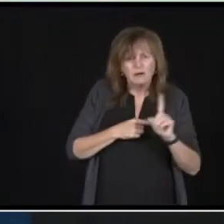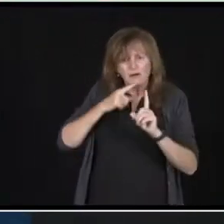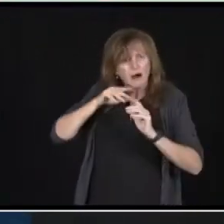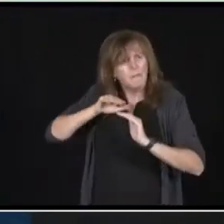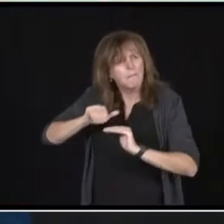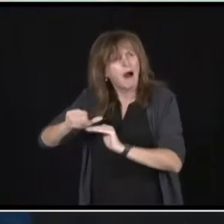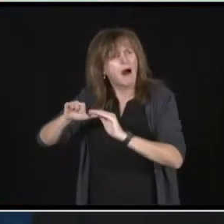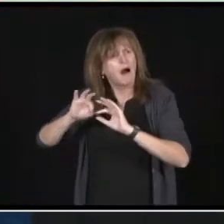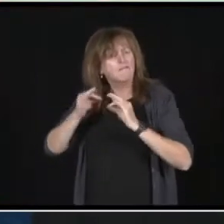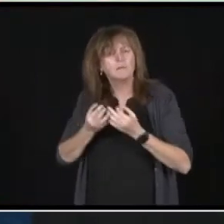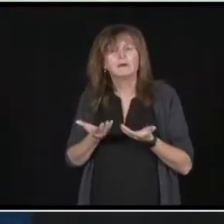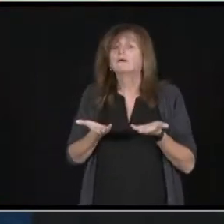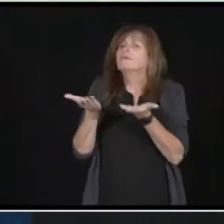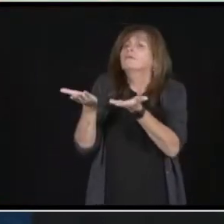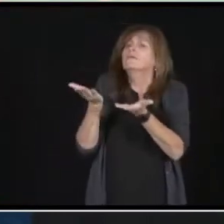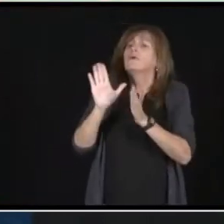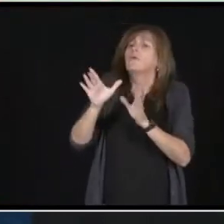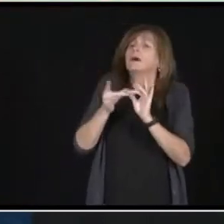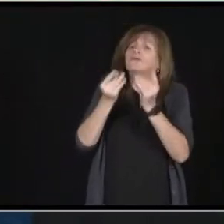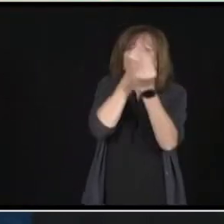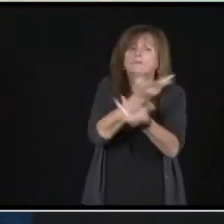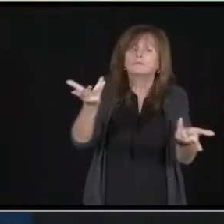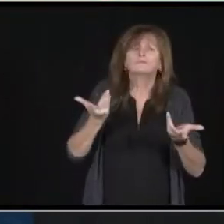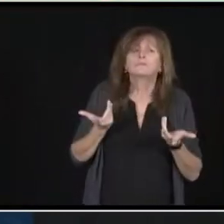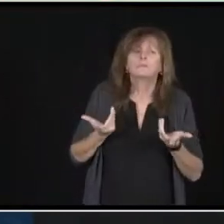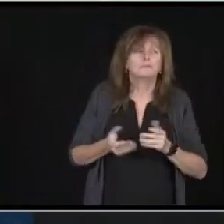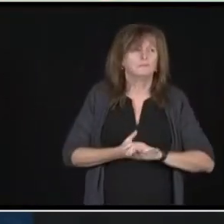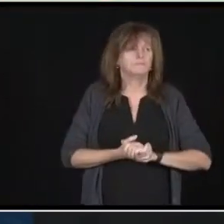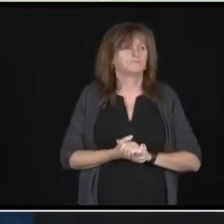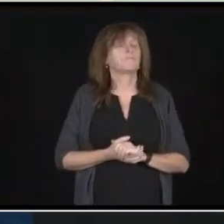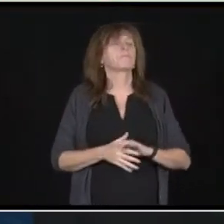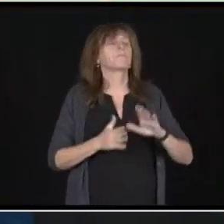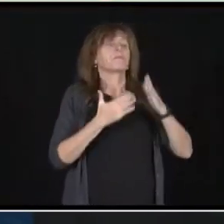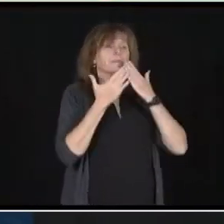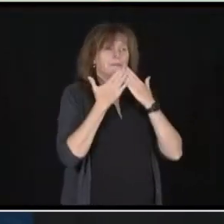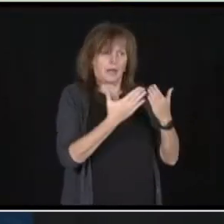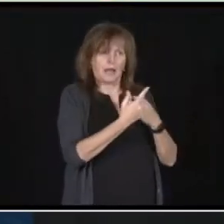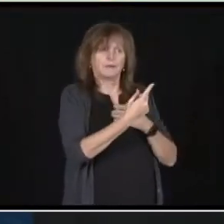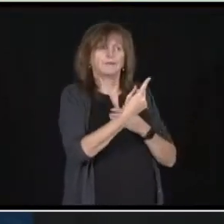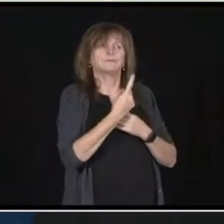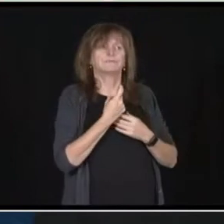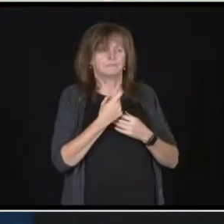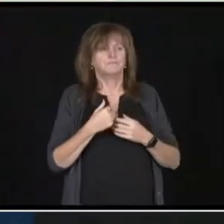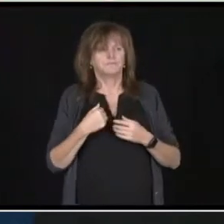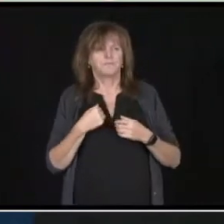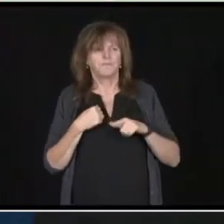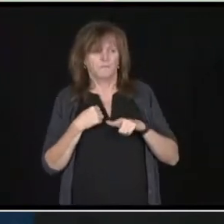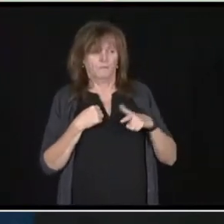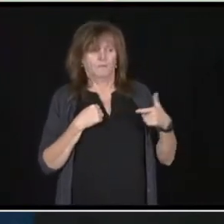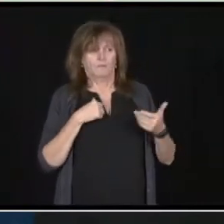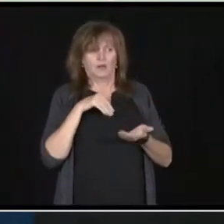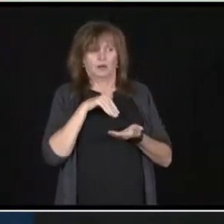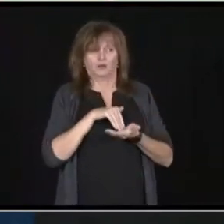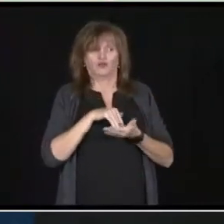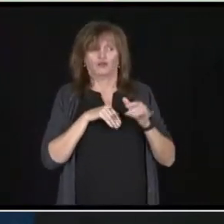hoping to say goodbye to their loved ones in the hospital? And what is the message? Thanks for the question.